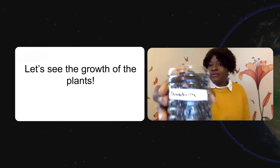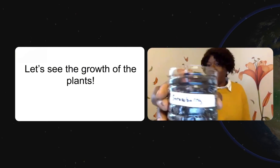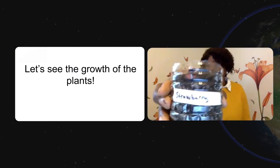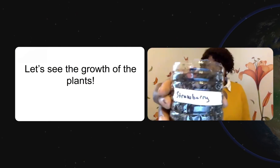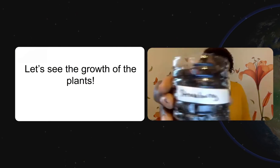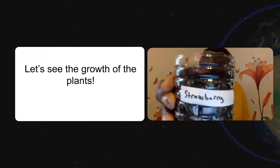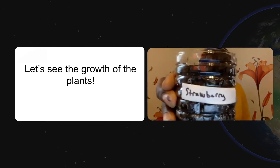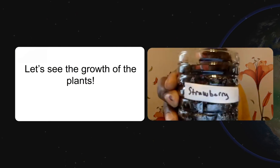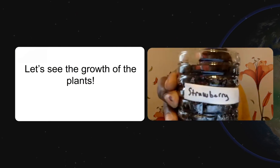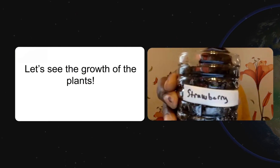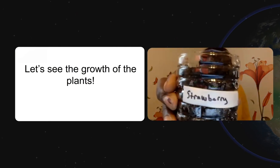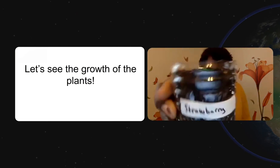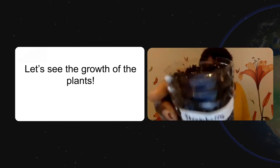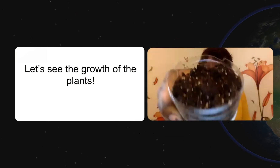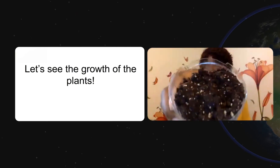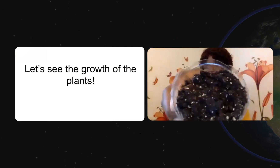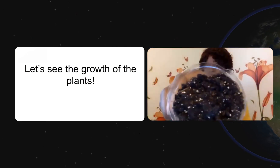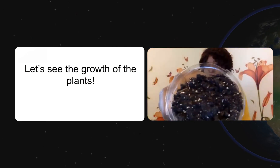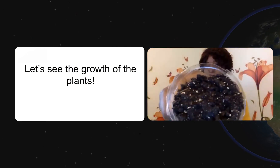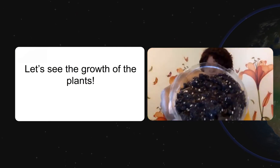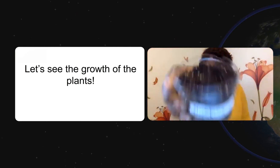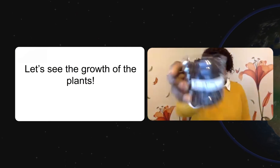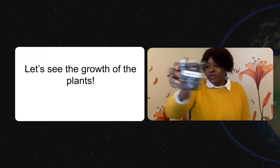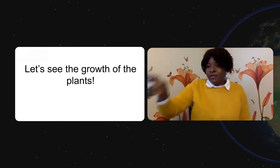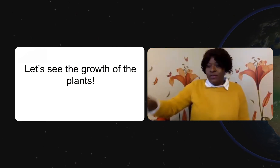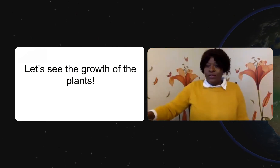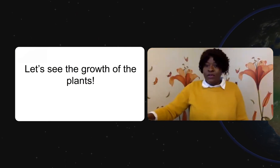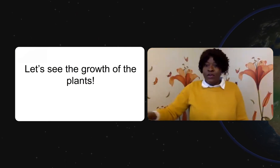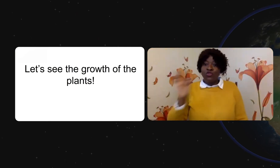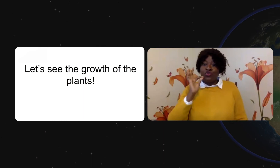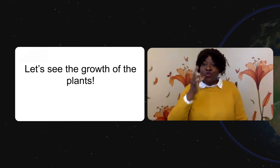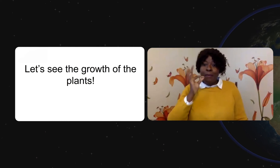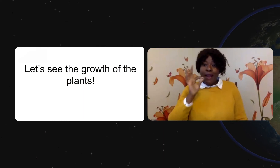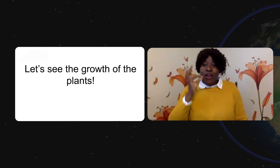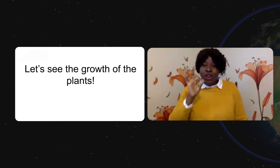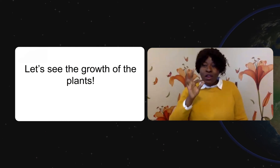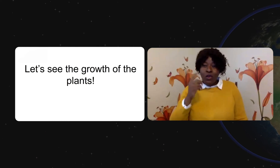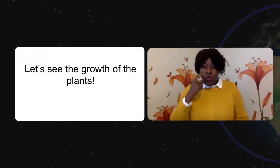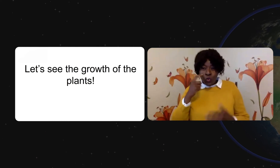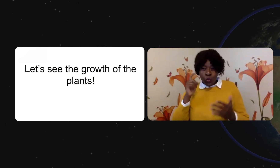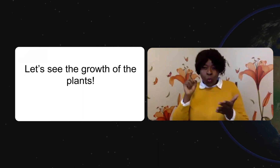And that's a strawberry.